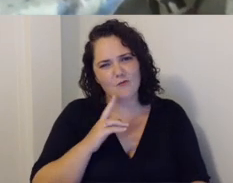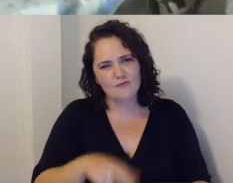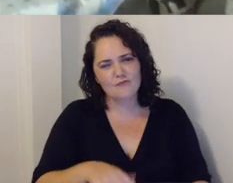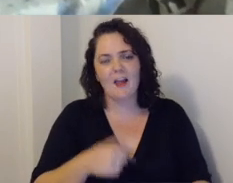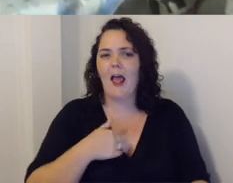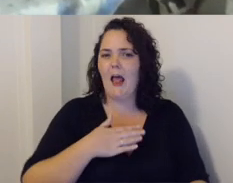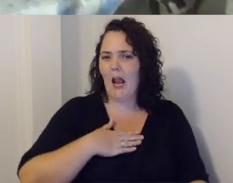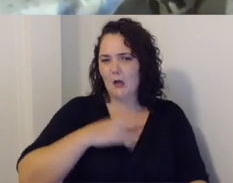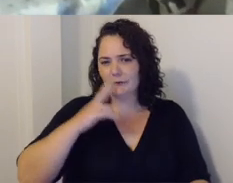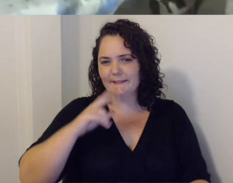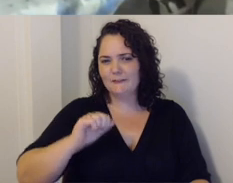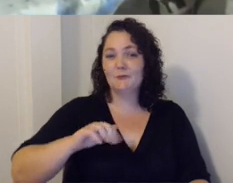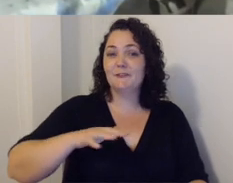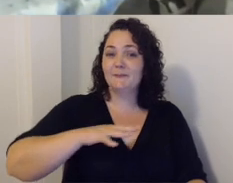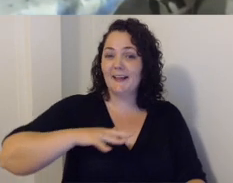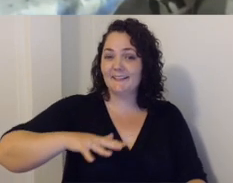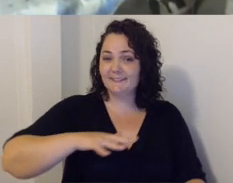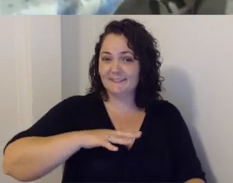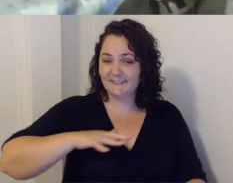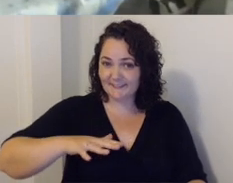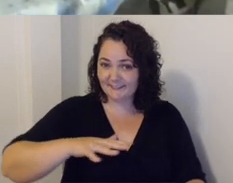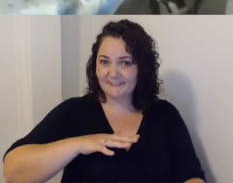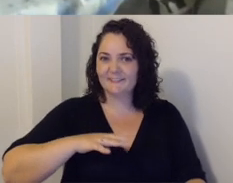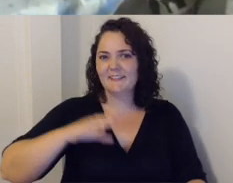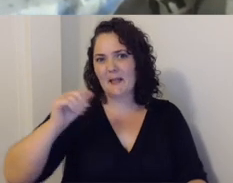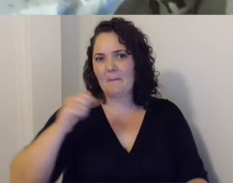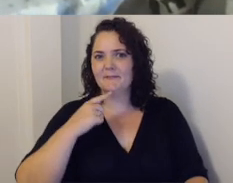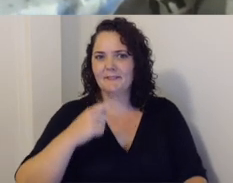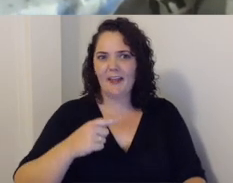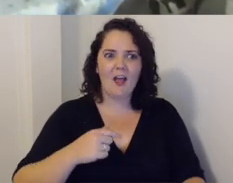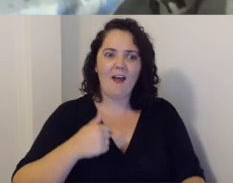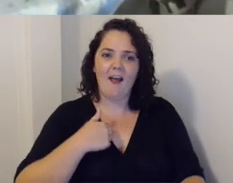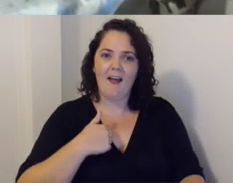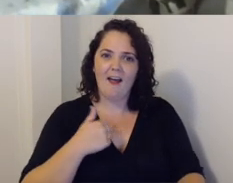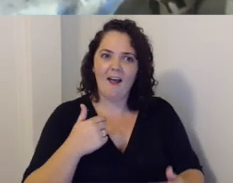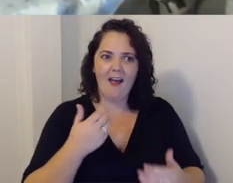y'all are working so people have been posting images to show that they've got they've got us up